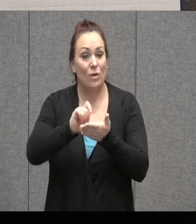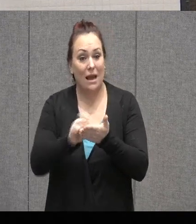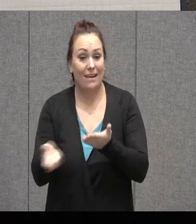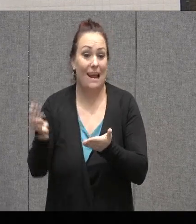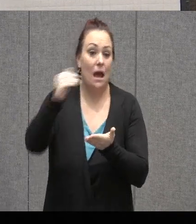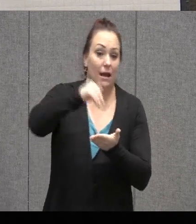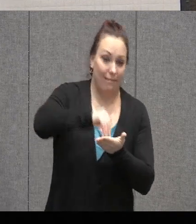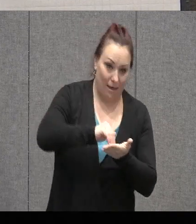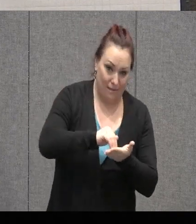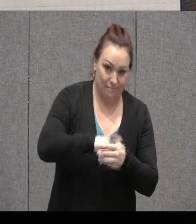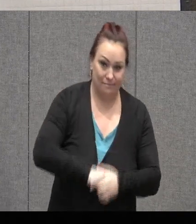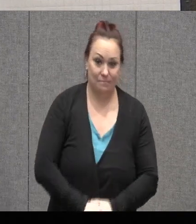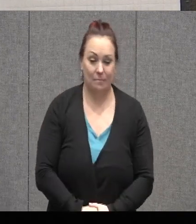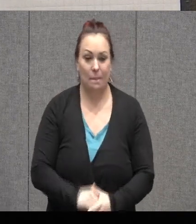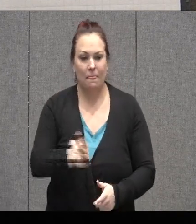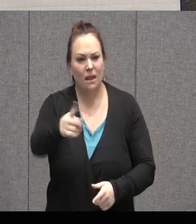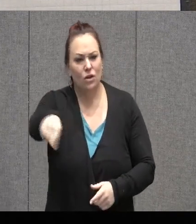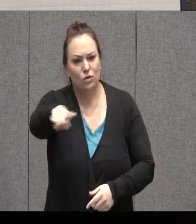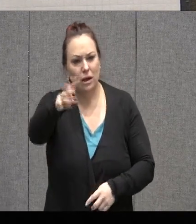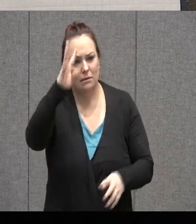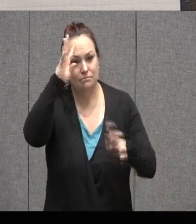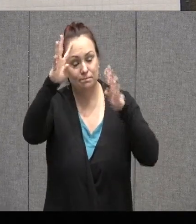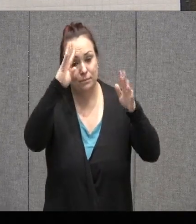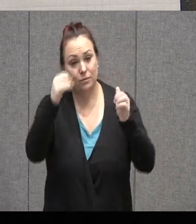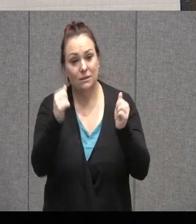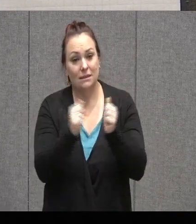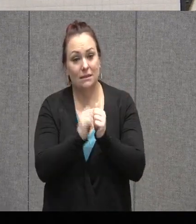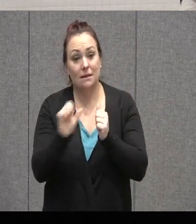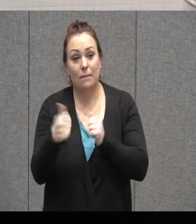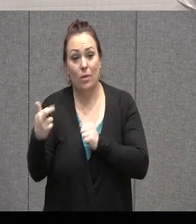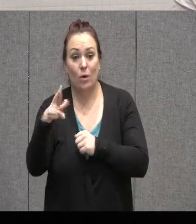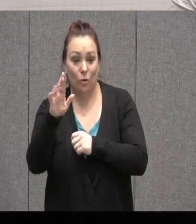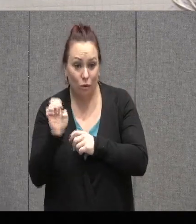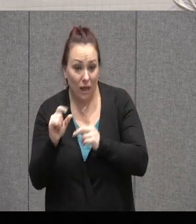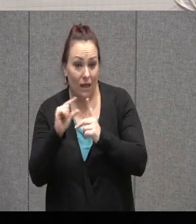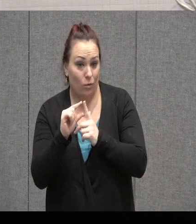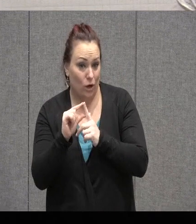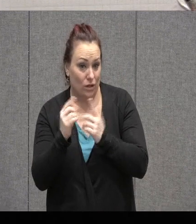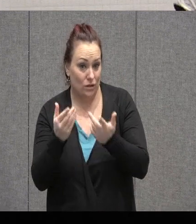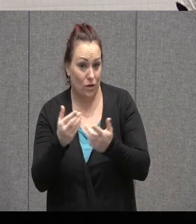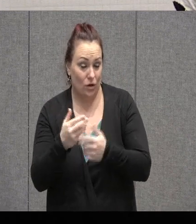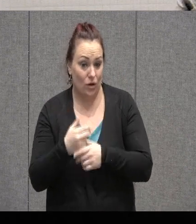See if you can come up with some other re words. Here's, return.